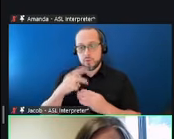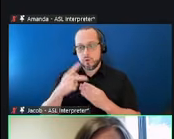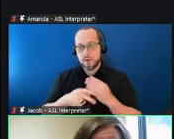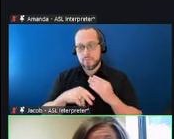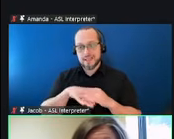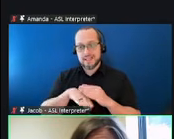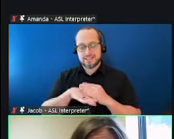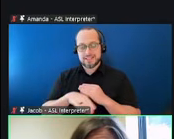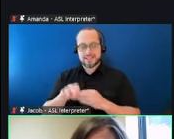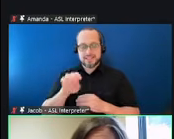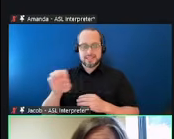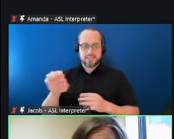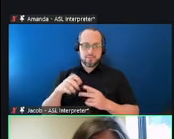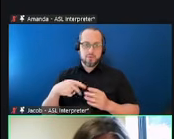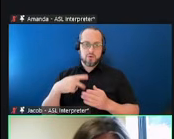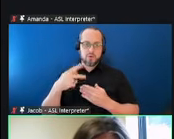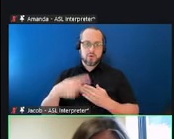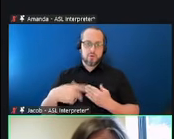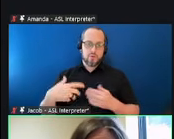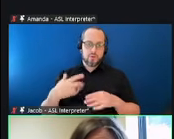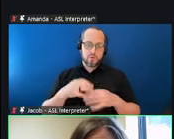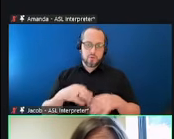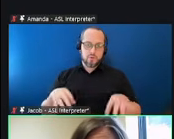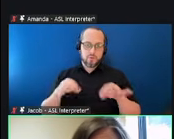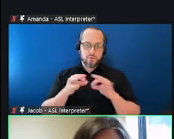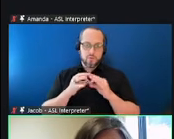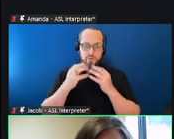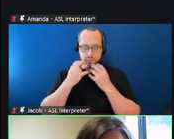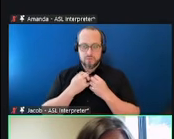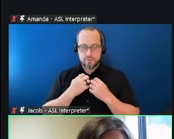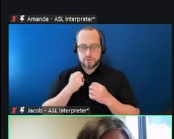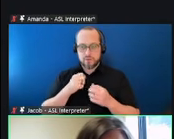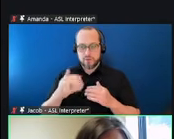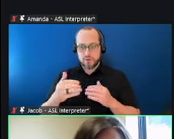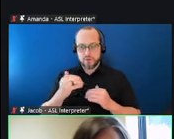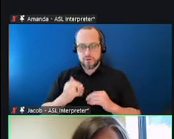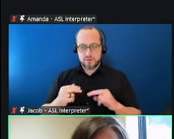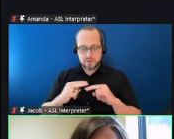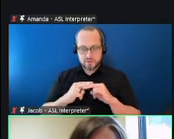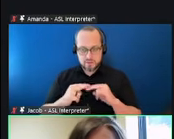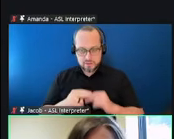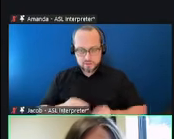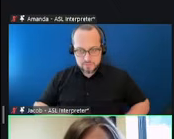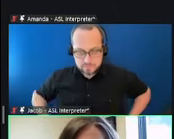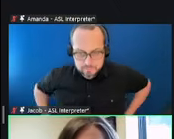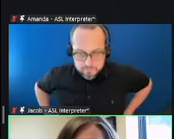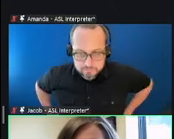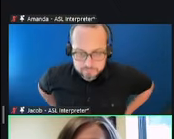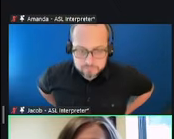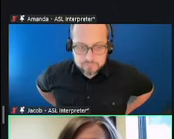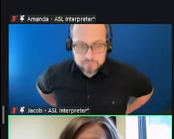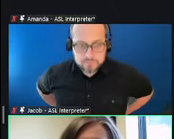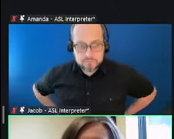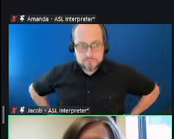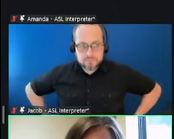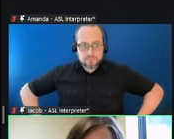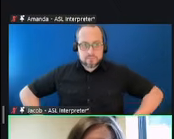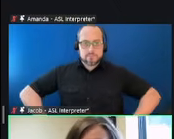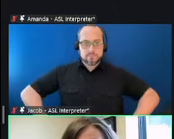um essential and our partners are essential. So, if we can go to the next slide. So, Access East,